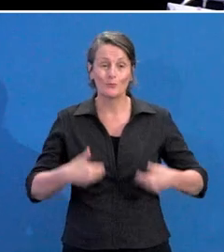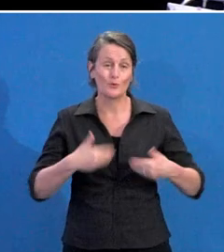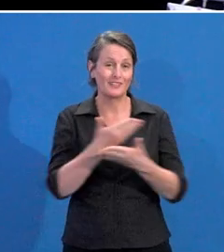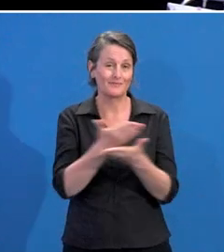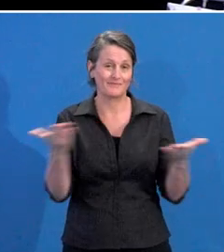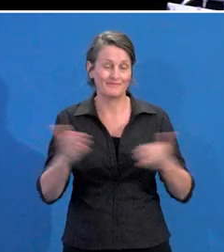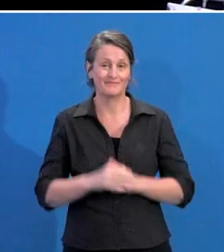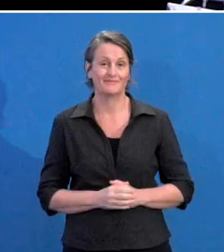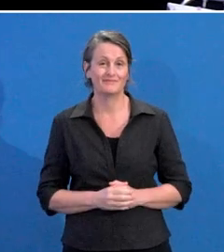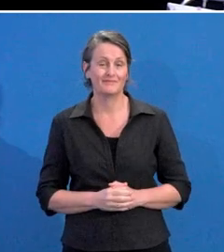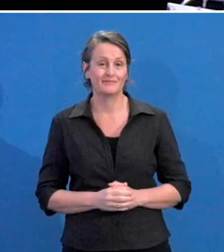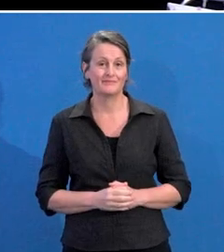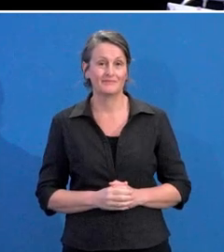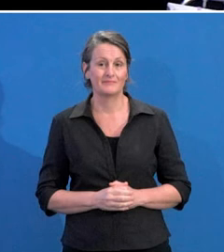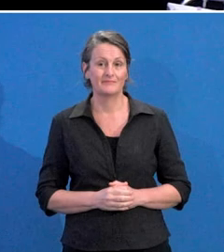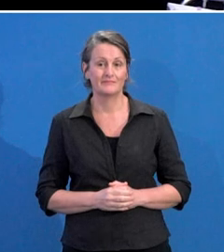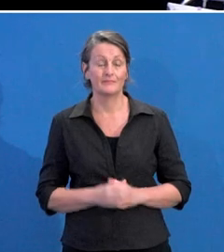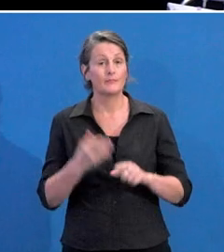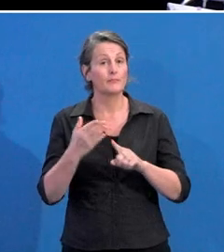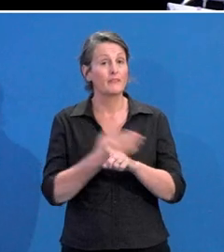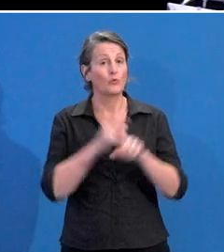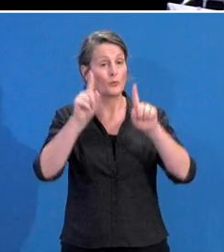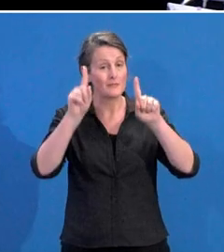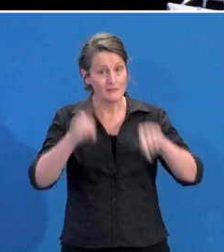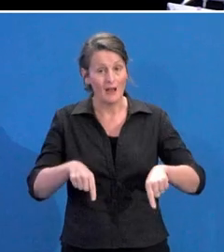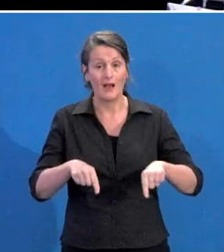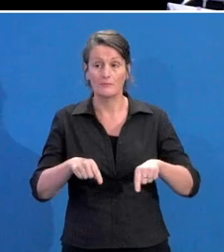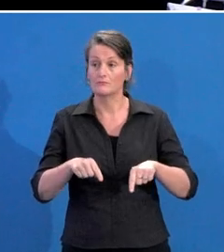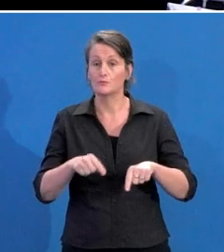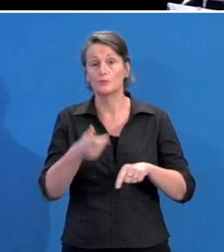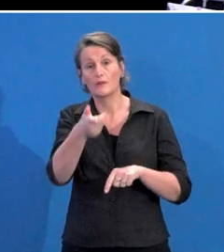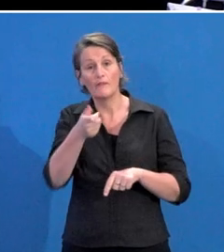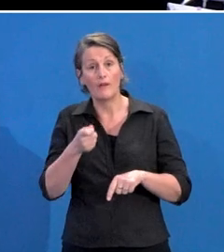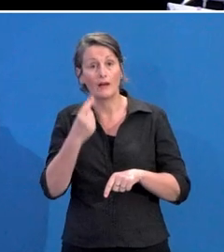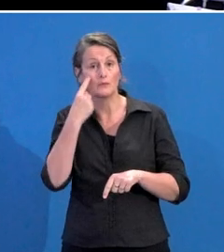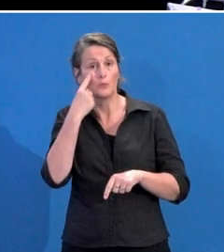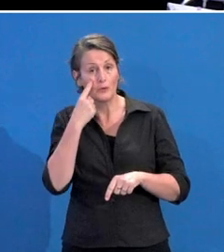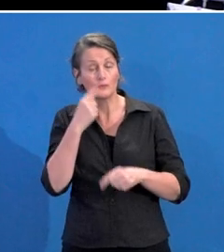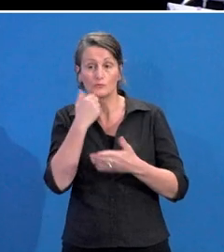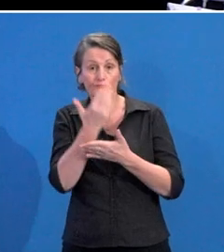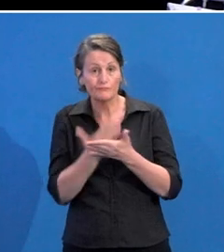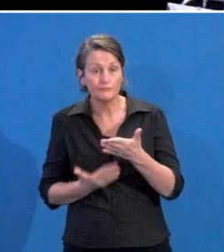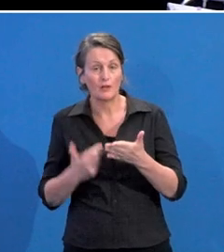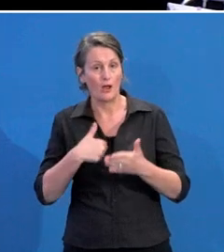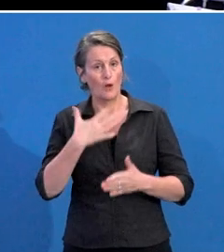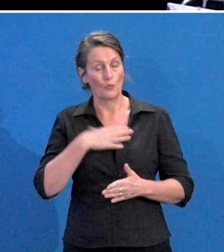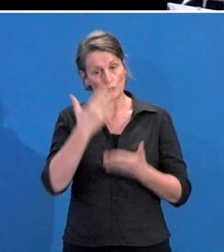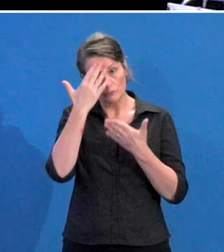Before we commence with the evidence, I wish to acknowledge the Wangal people